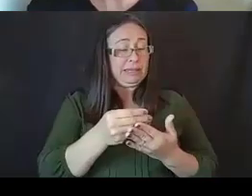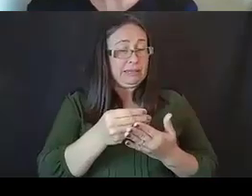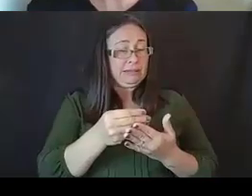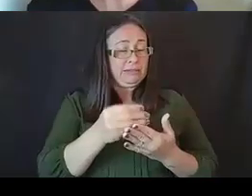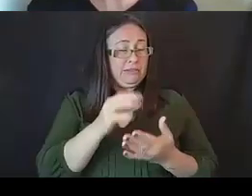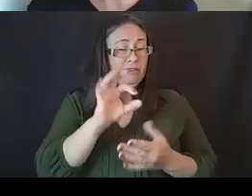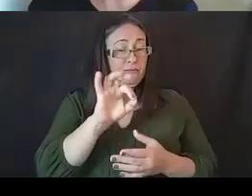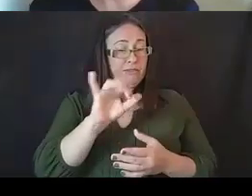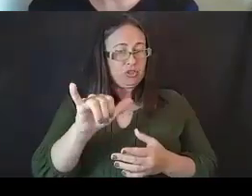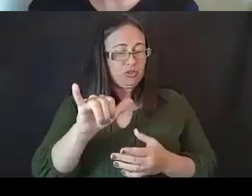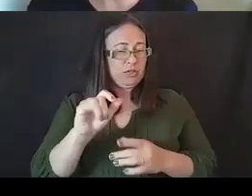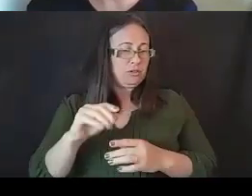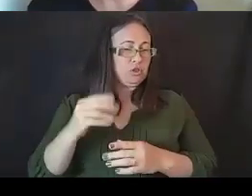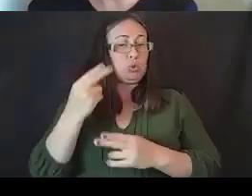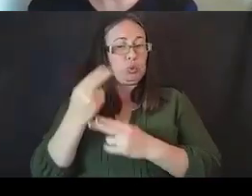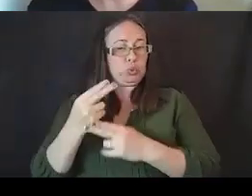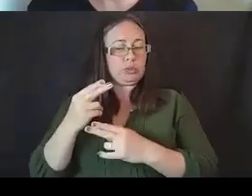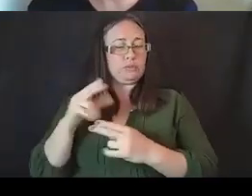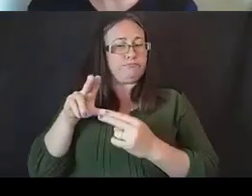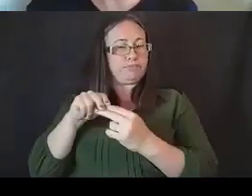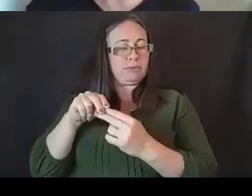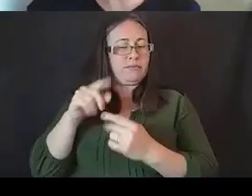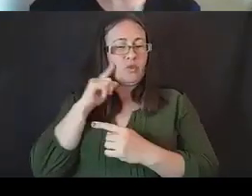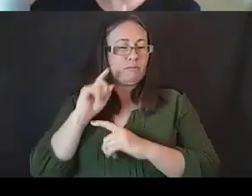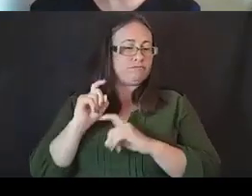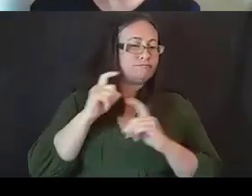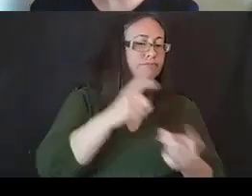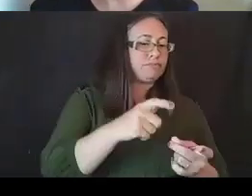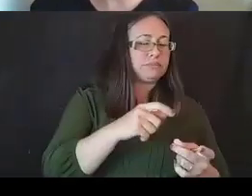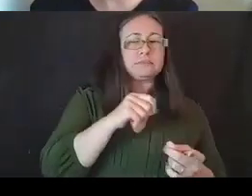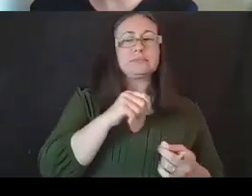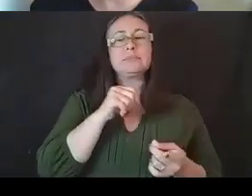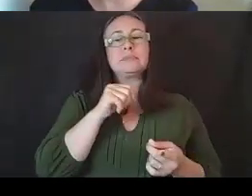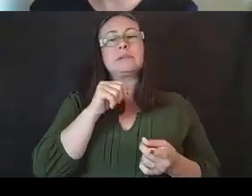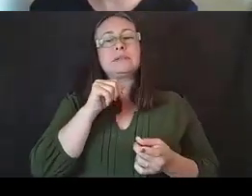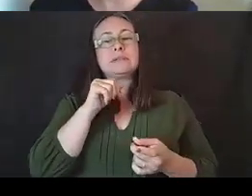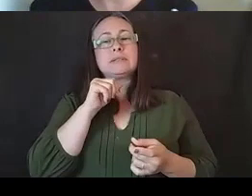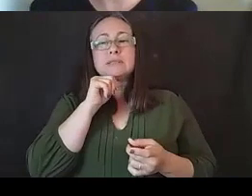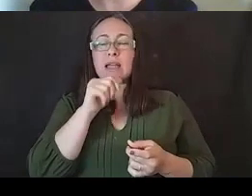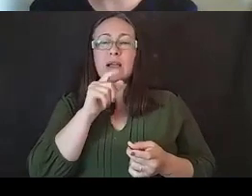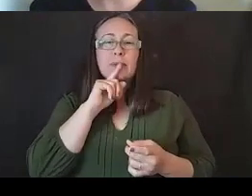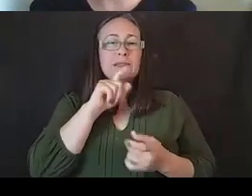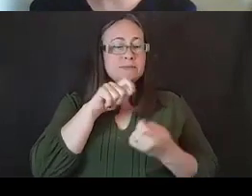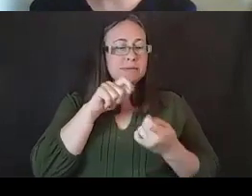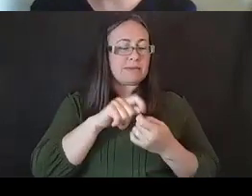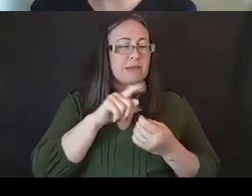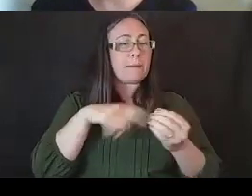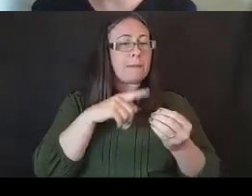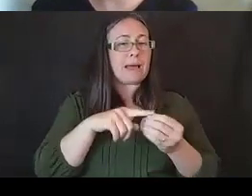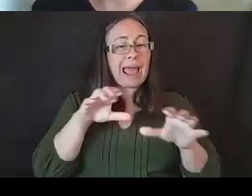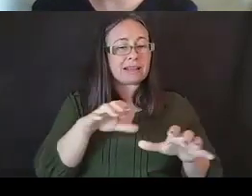It's not necessarily that the award is active in a particular period of time, it's really all about the money. Which year that money comes from,